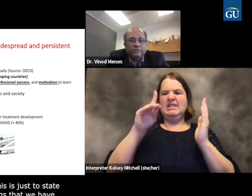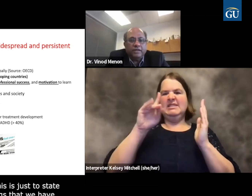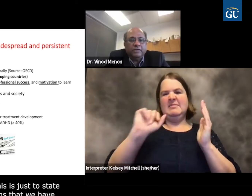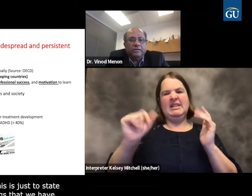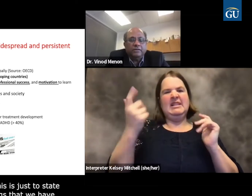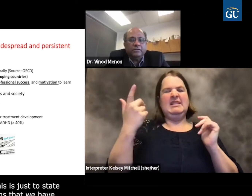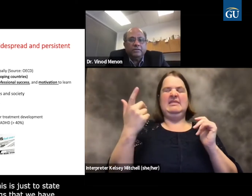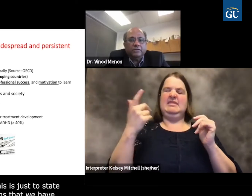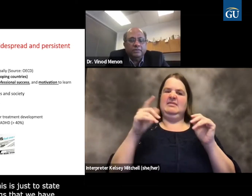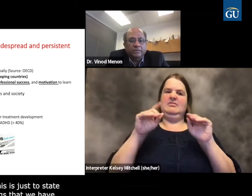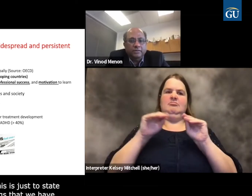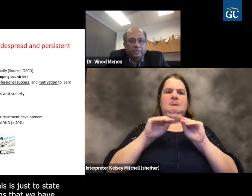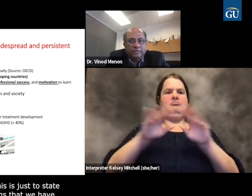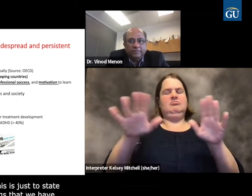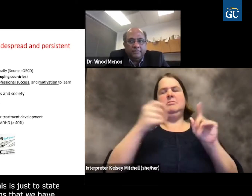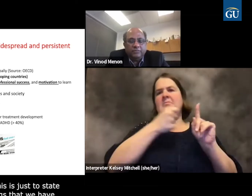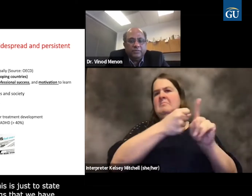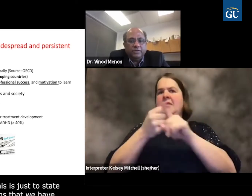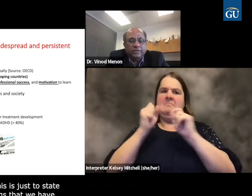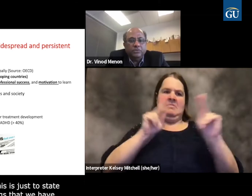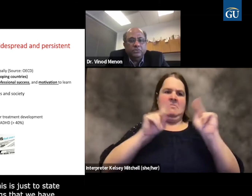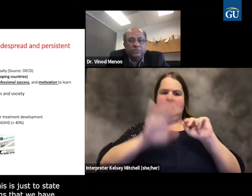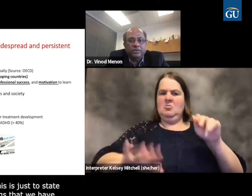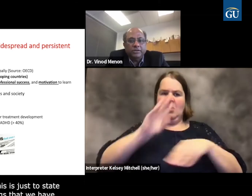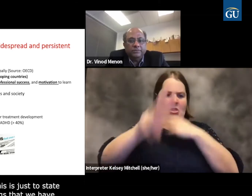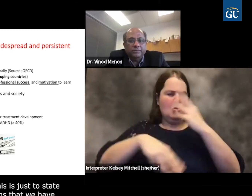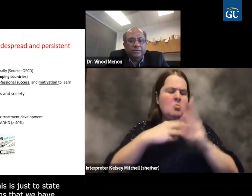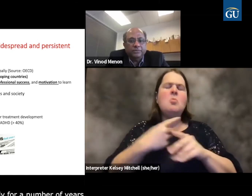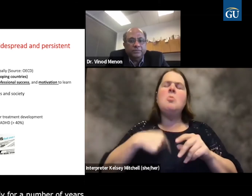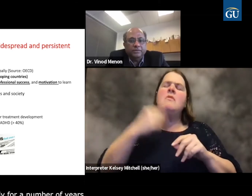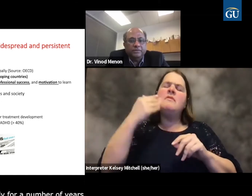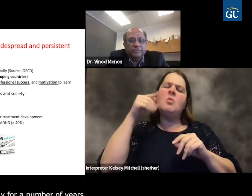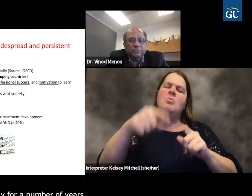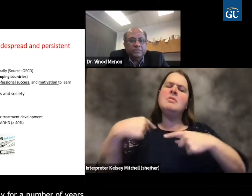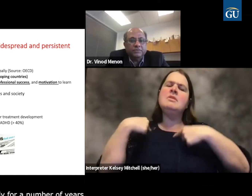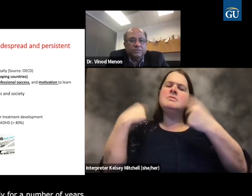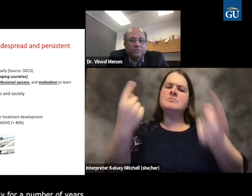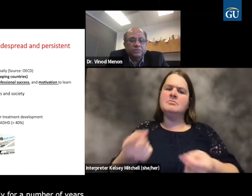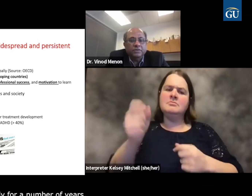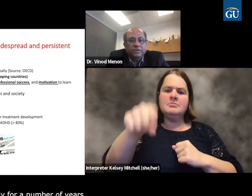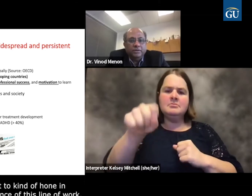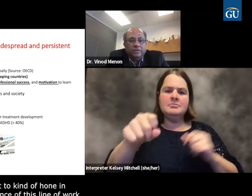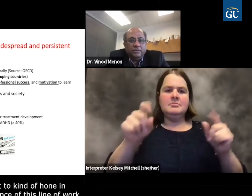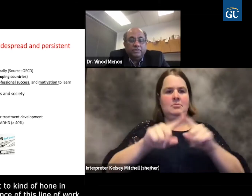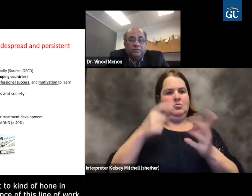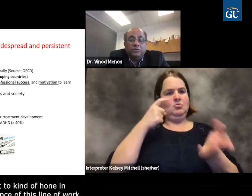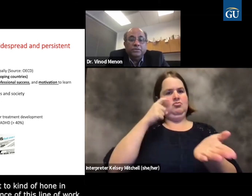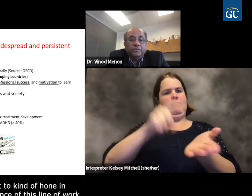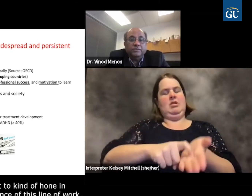so this is just to state uh things that we have known broadly for a